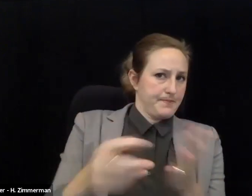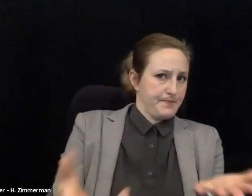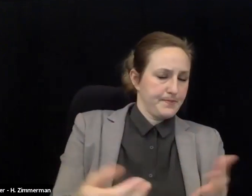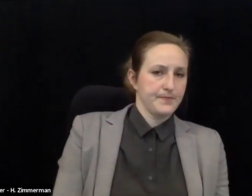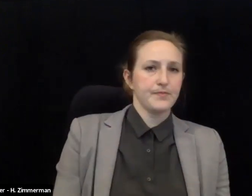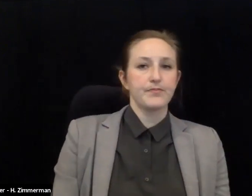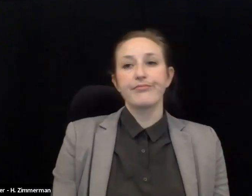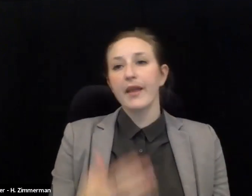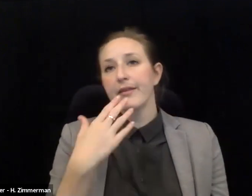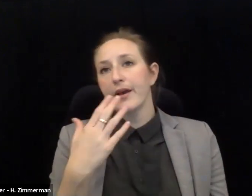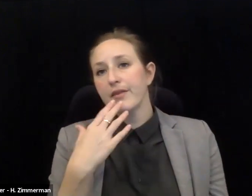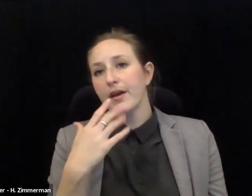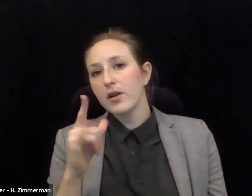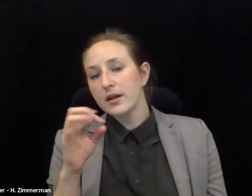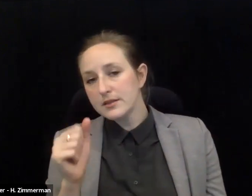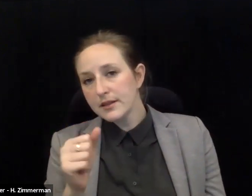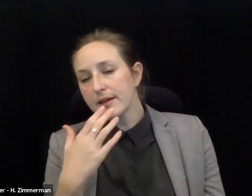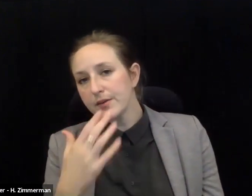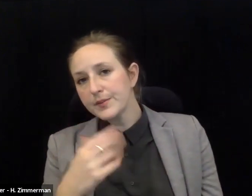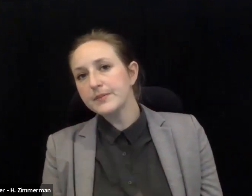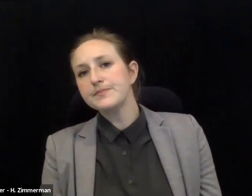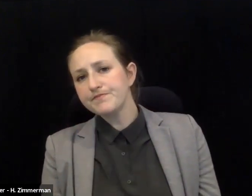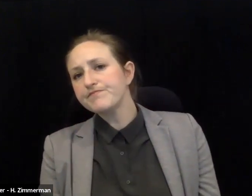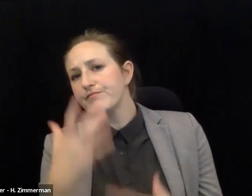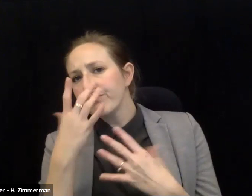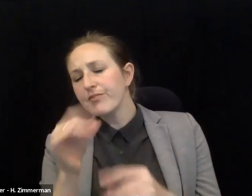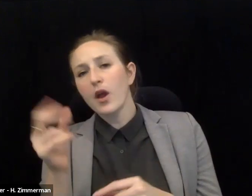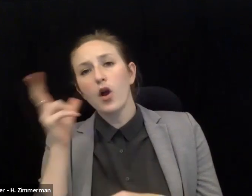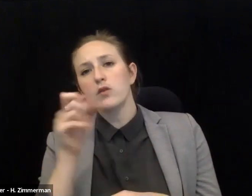Justin Harford: Thank you. Thank you, Lisa. And that's interesting. I heard you know scalability and